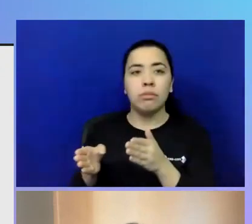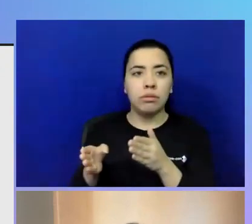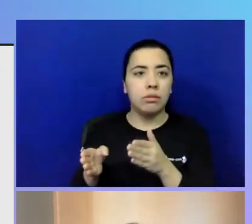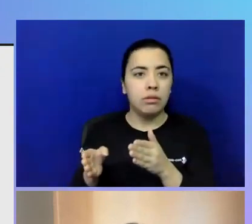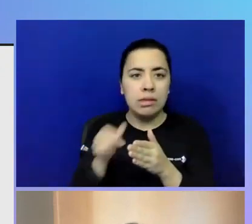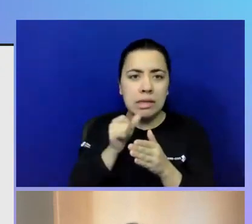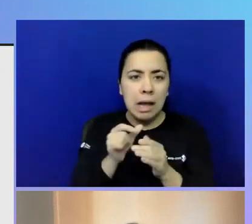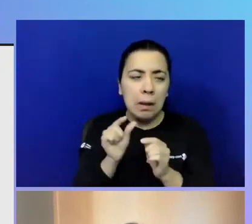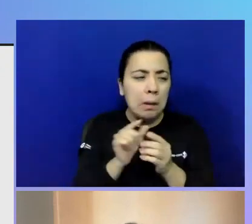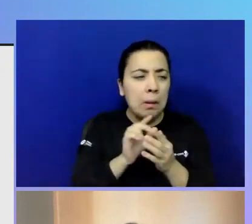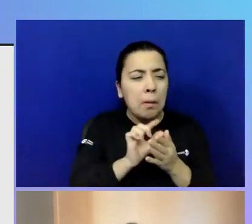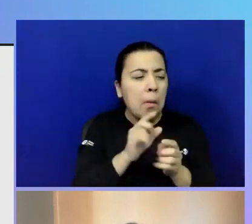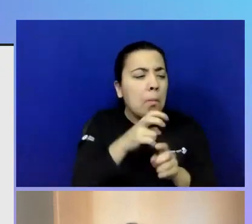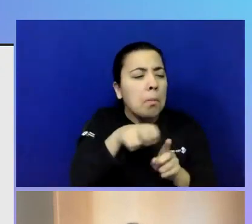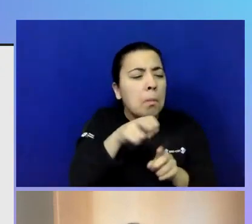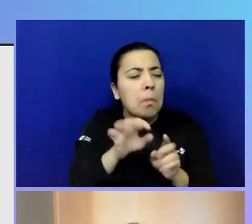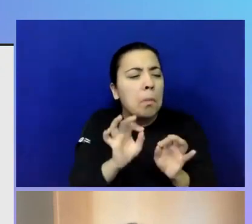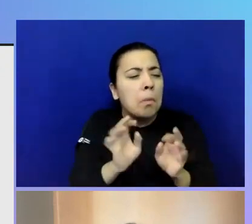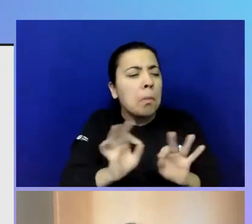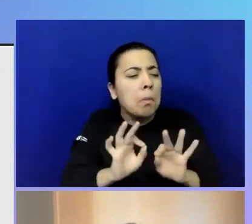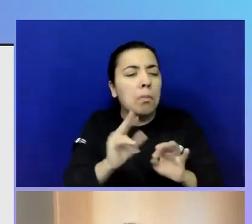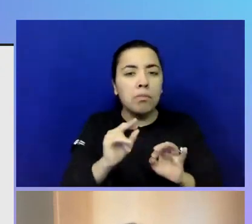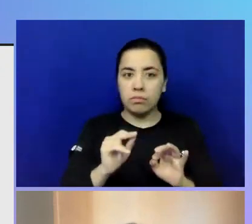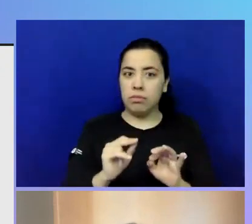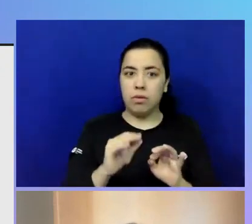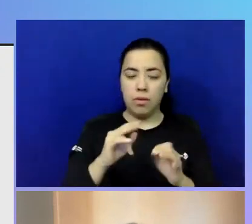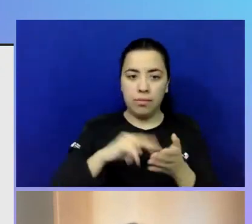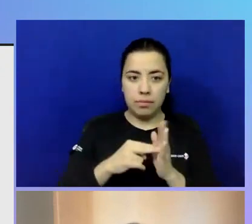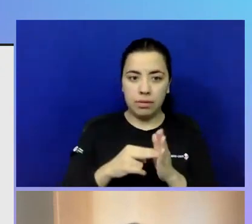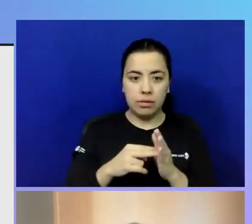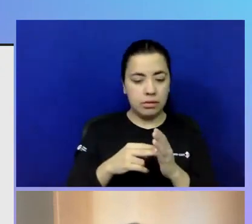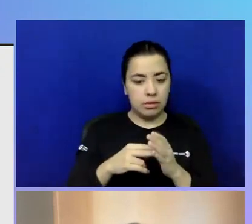a culture of inclusivity from the ground up, um, within a very